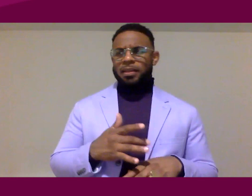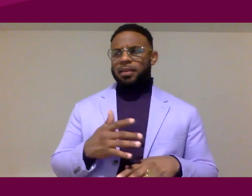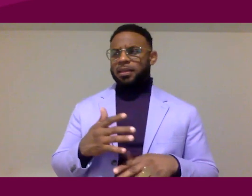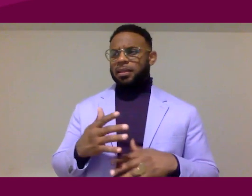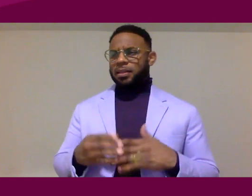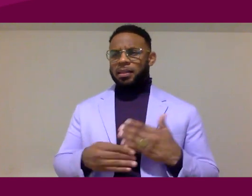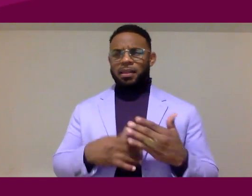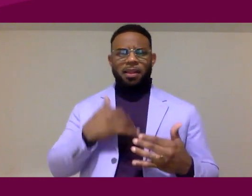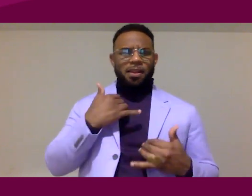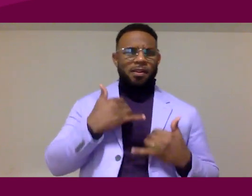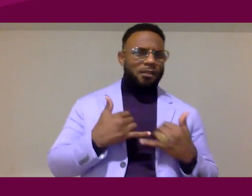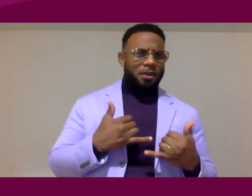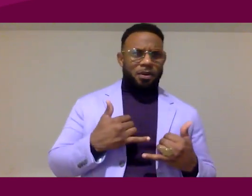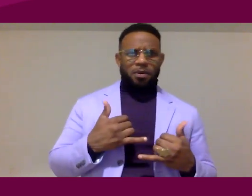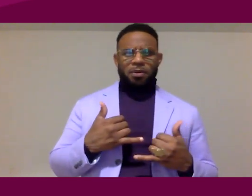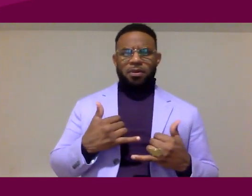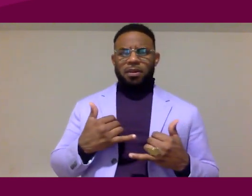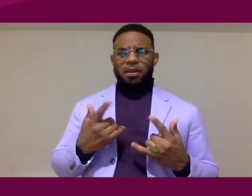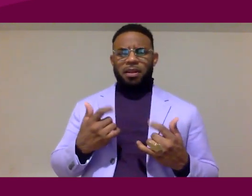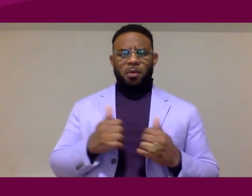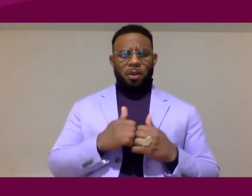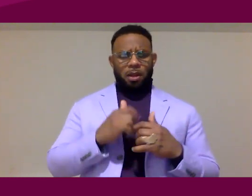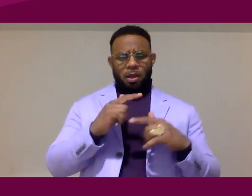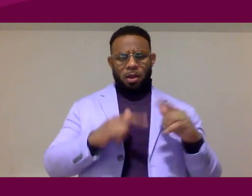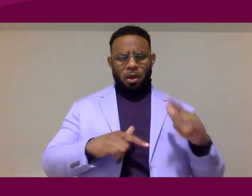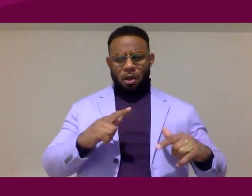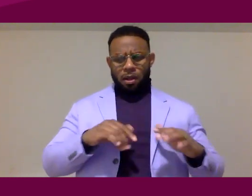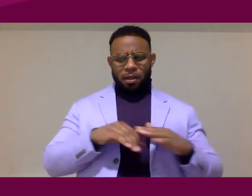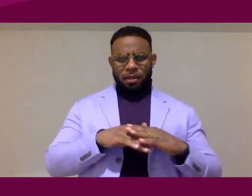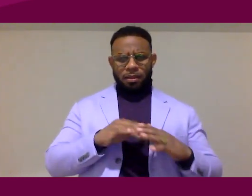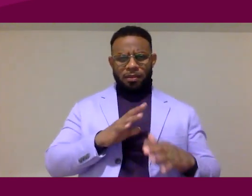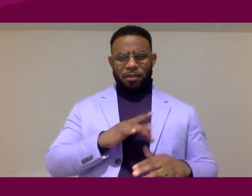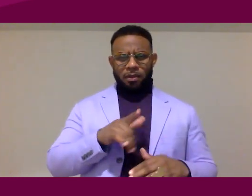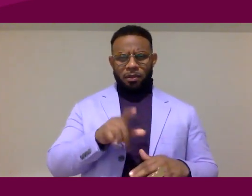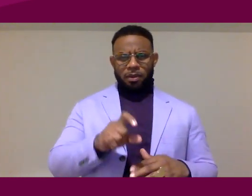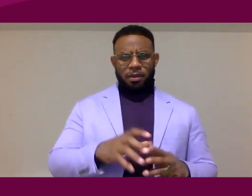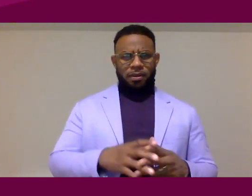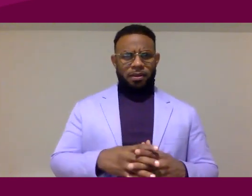and phones come with all the accessibility features you need.